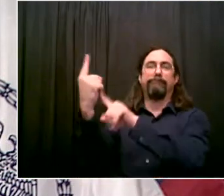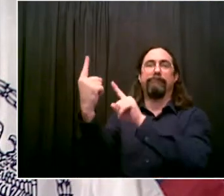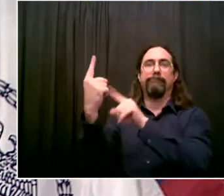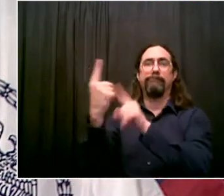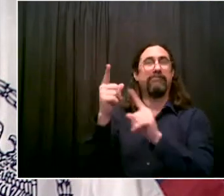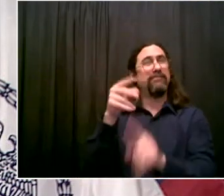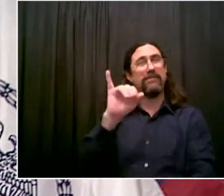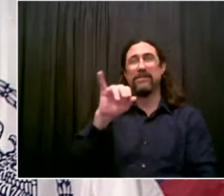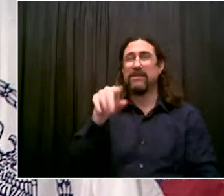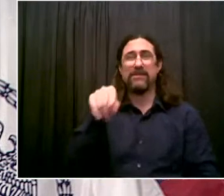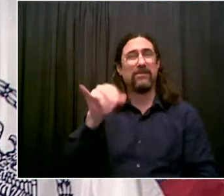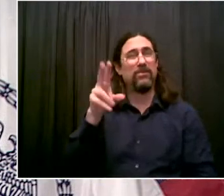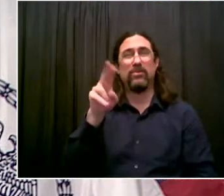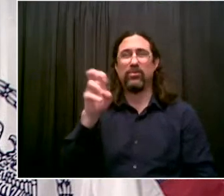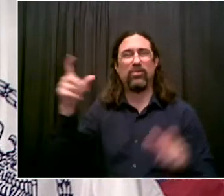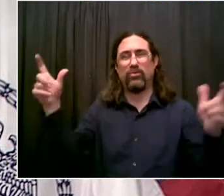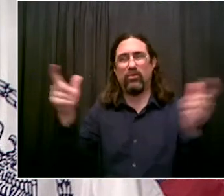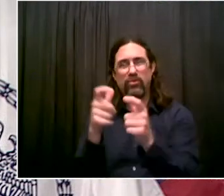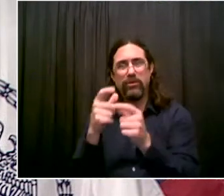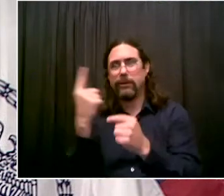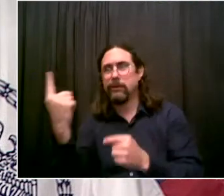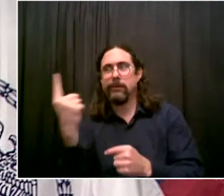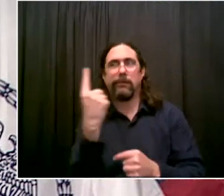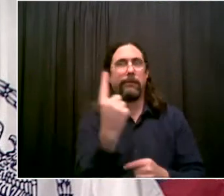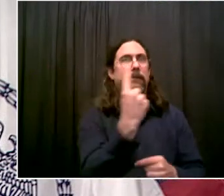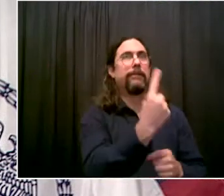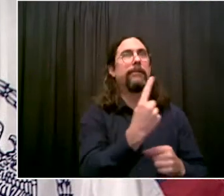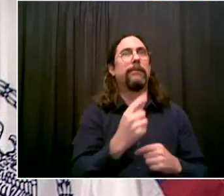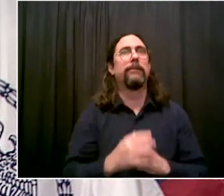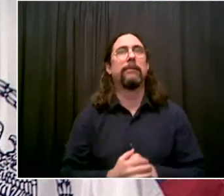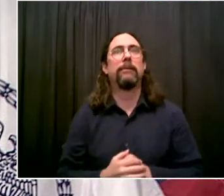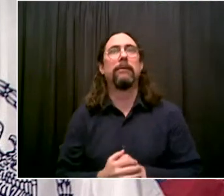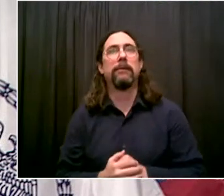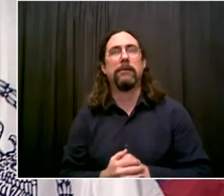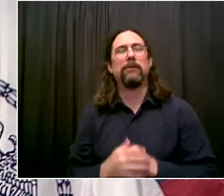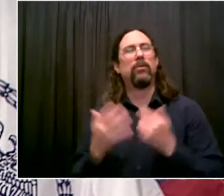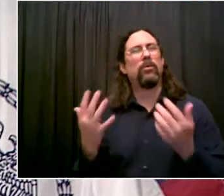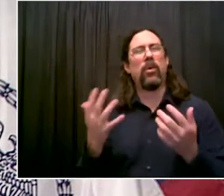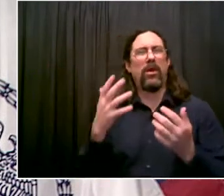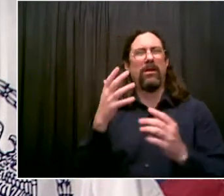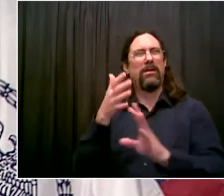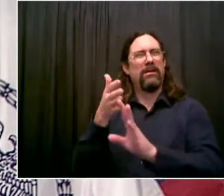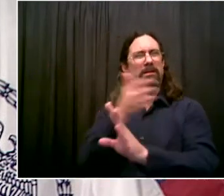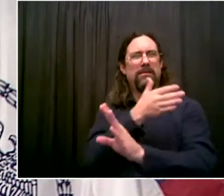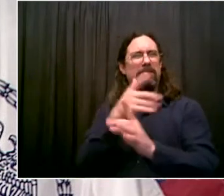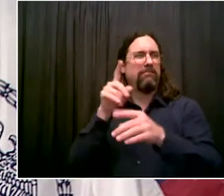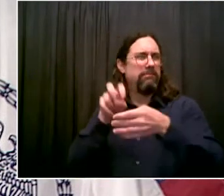TRANSITION. WHAT I'M INCEST WITH. FULL HEAD OF